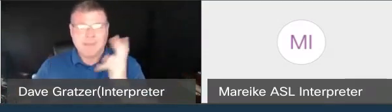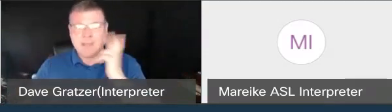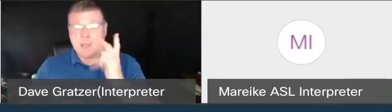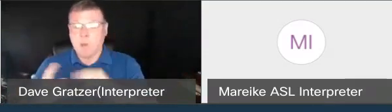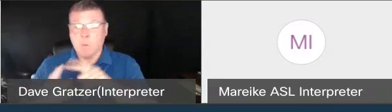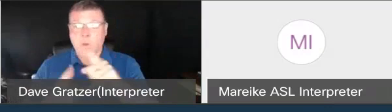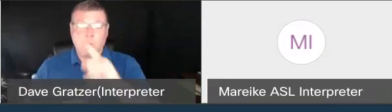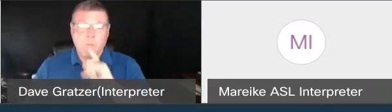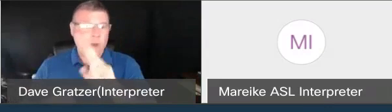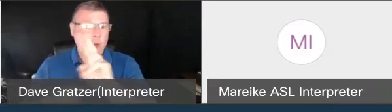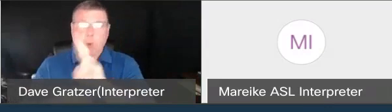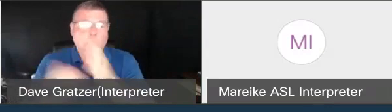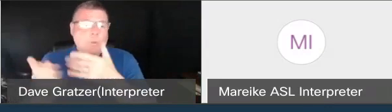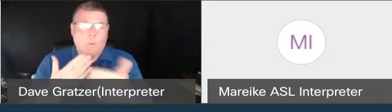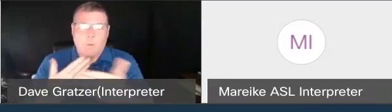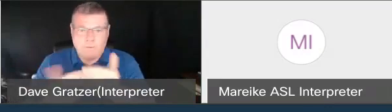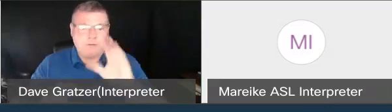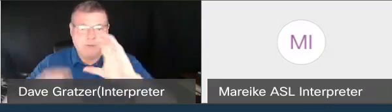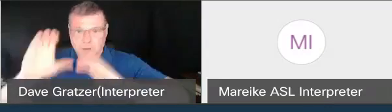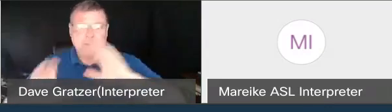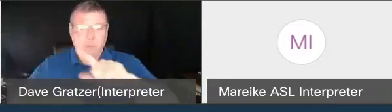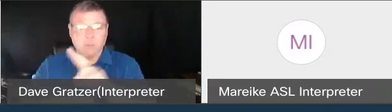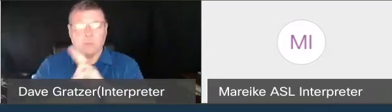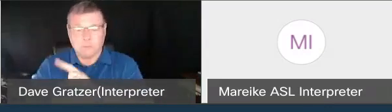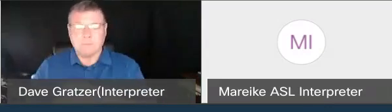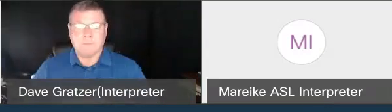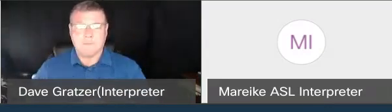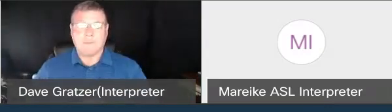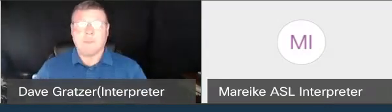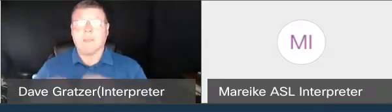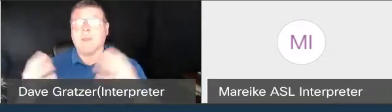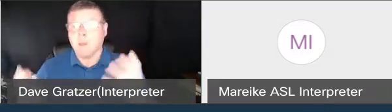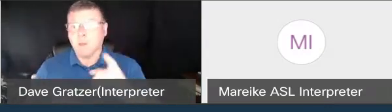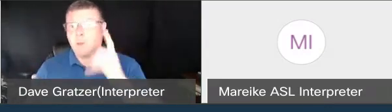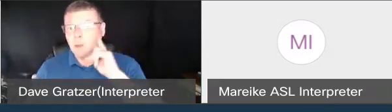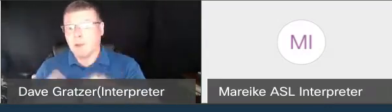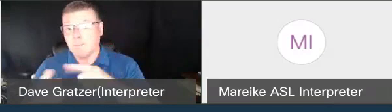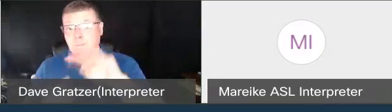of whatever we're talking about. Liening: So a lot of what you heard Billings' talking about with MAAP, it's very similar